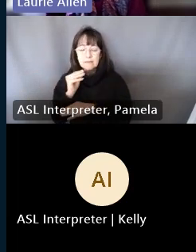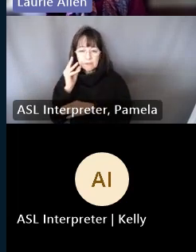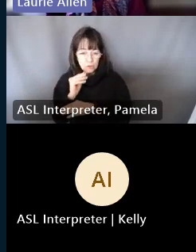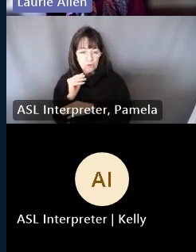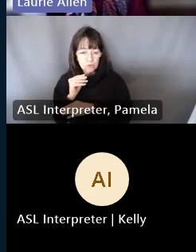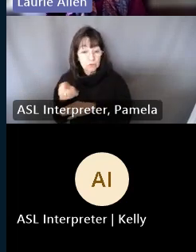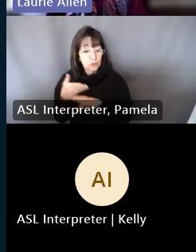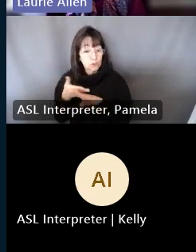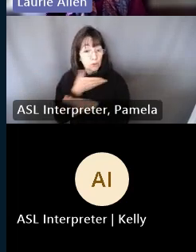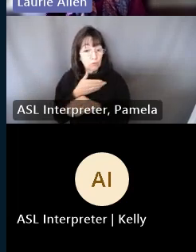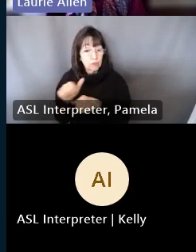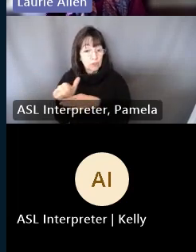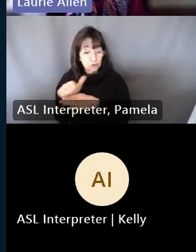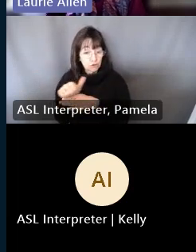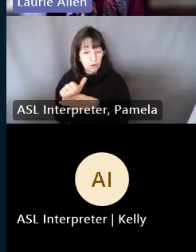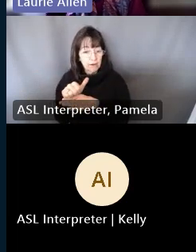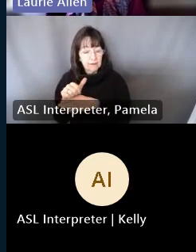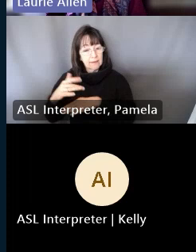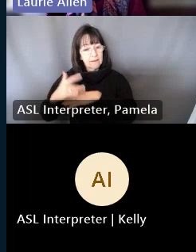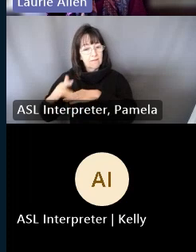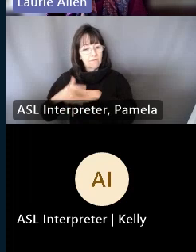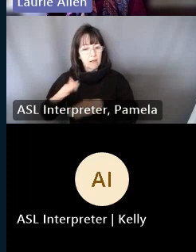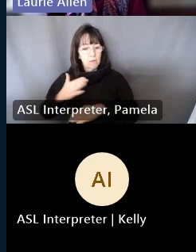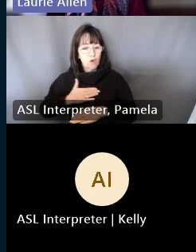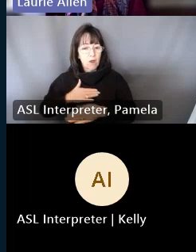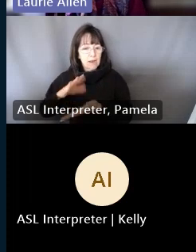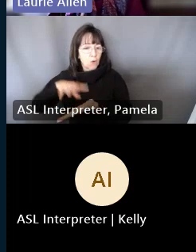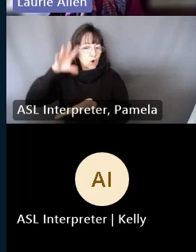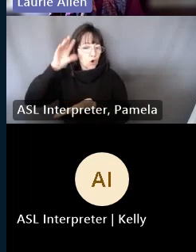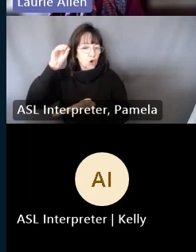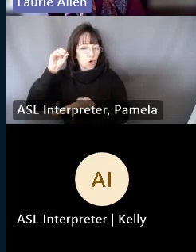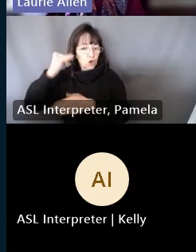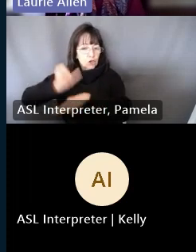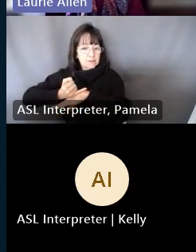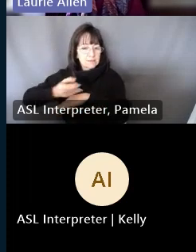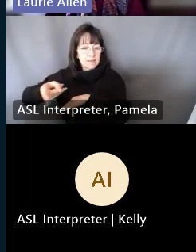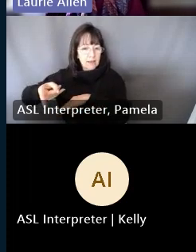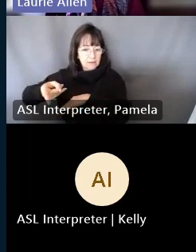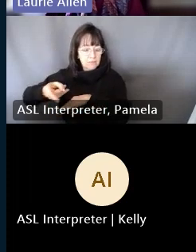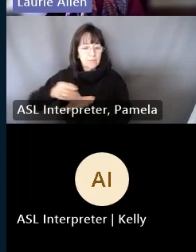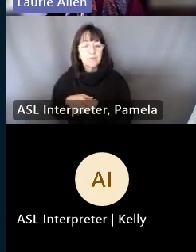It's available on our site. But it's also available in a SCORM package,